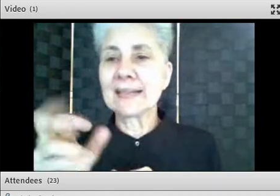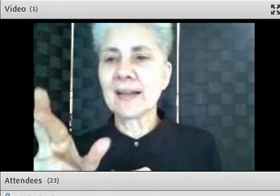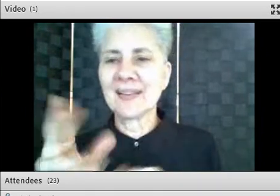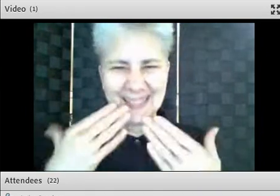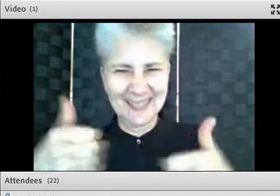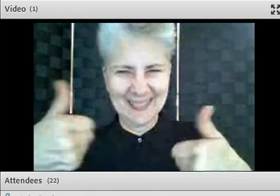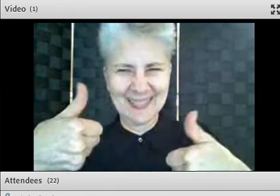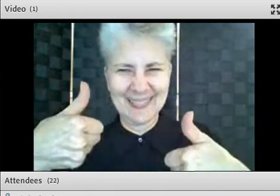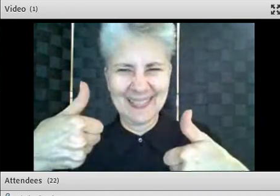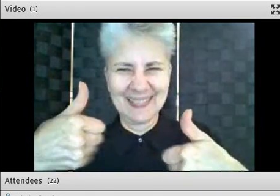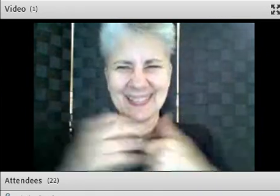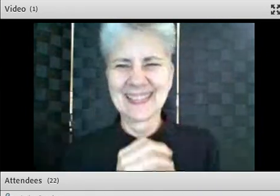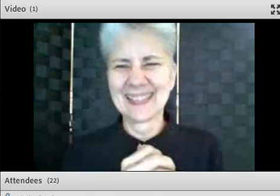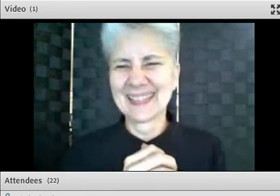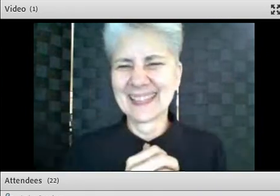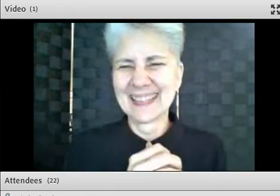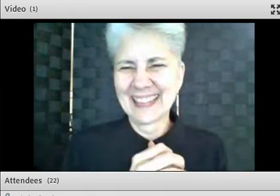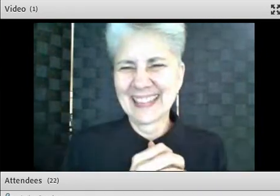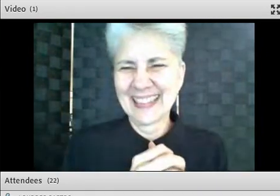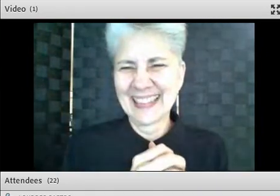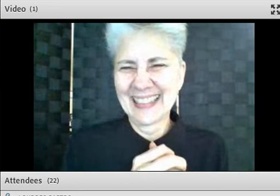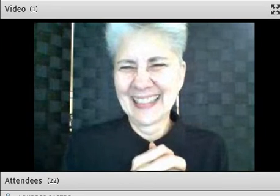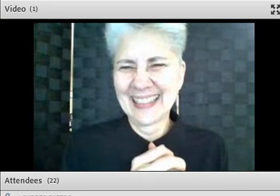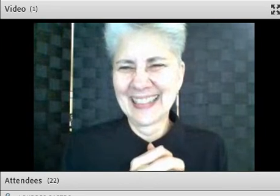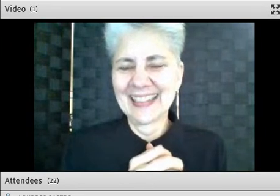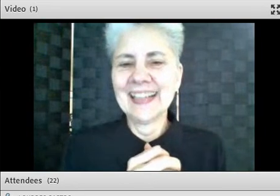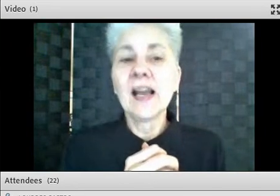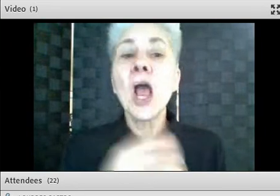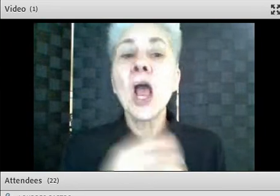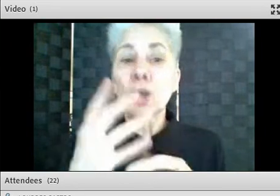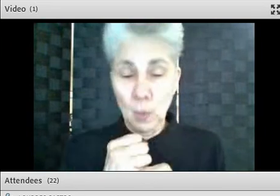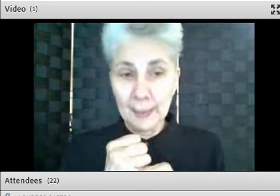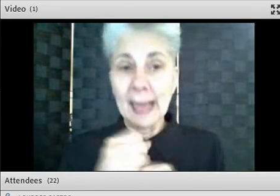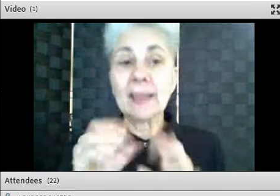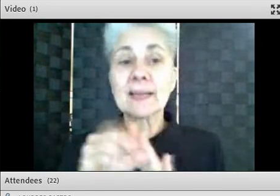Okay, thank you, Deb. Deb: Yes.